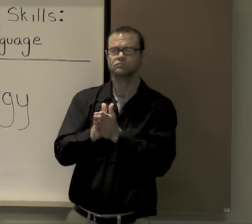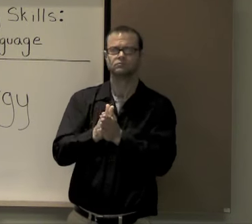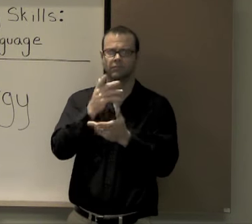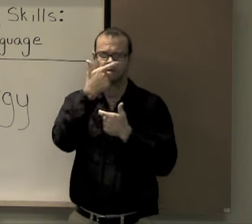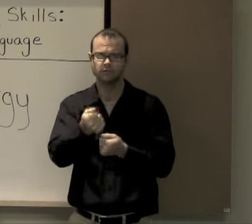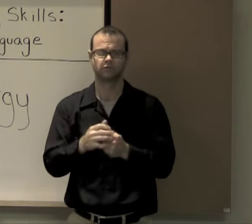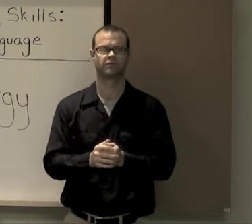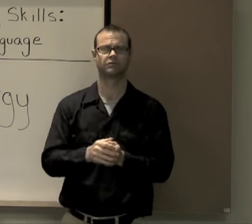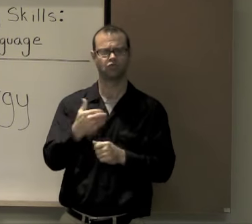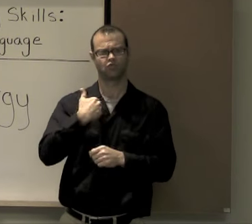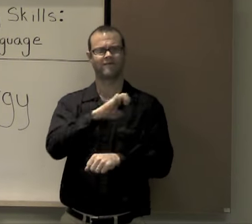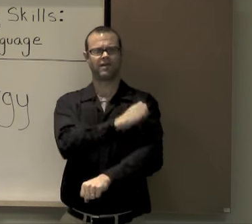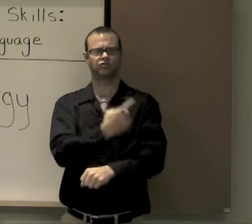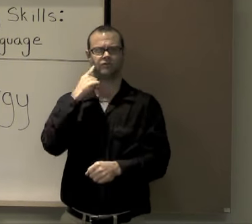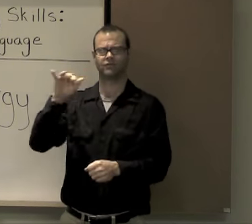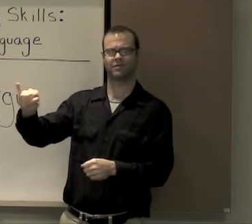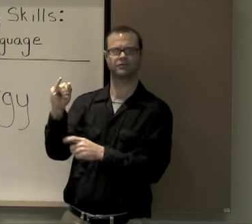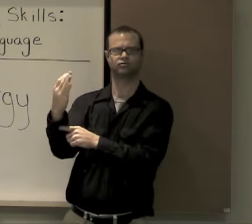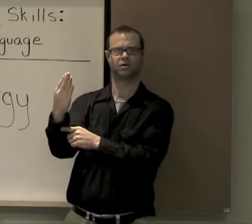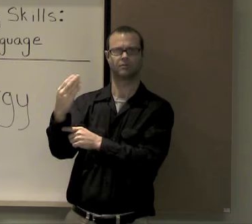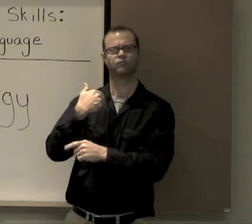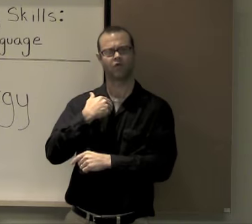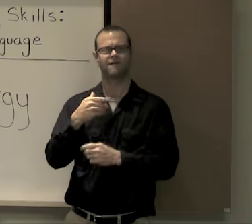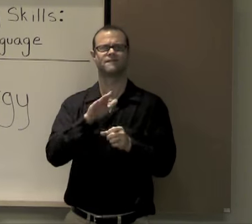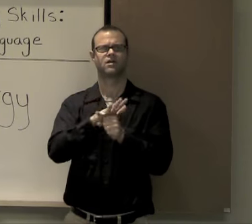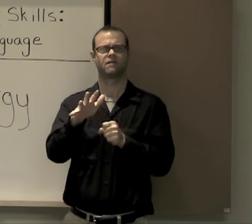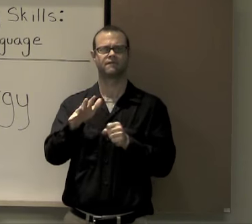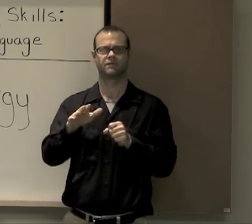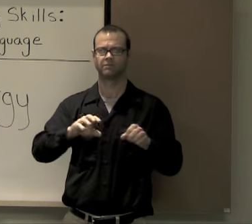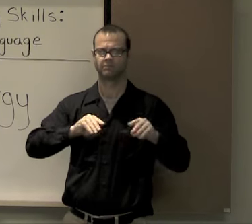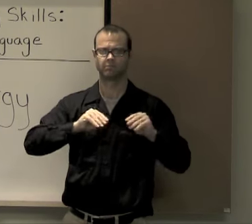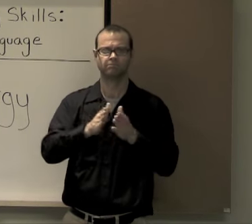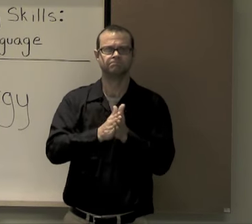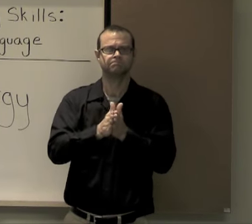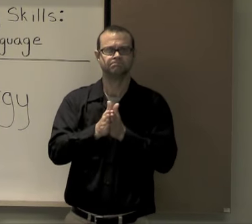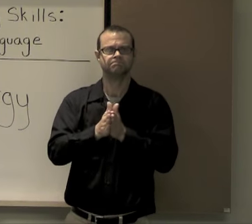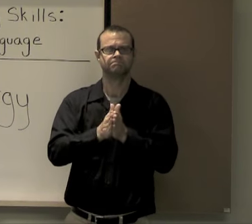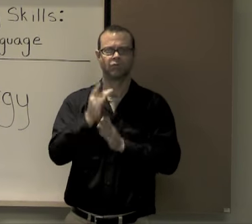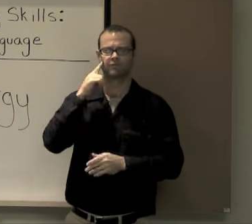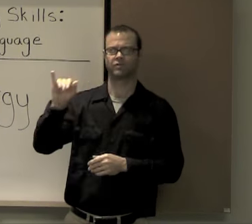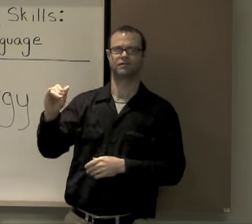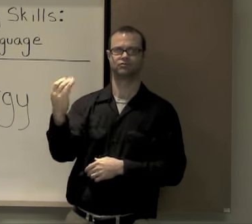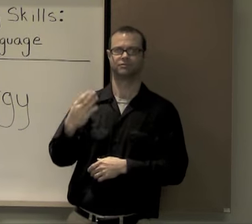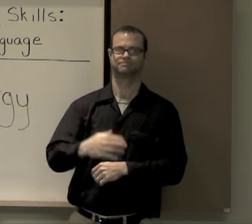make sure that you're keeping up with the interviewer and not lagging behind or walking very slowly. When it is your time to speak, speak promptly and directly without pauses or long delays. Try to be brief in your comments and do not speak at length if you can avoid it. When you are asked questions by the interviewer try to speak quickly and promptly without